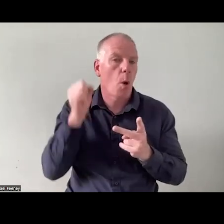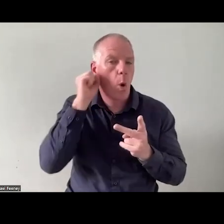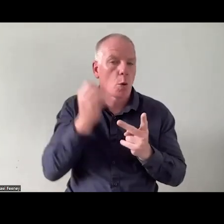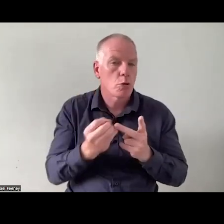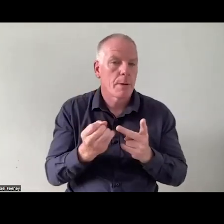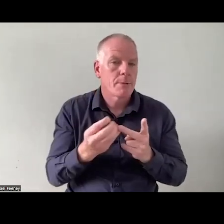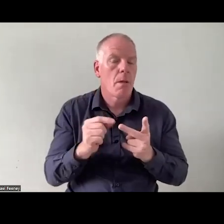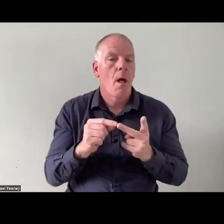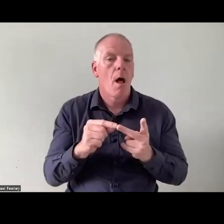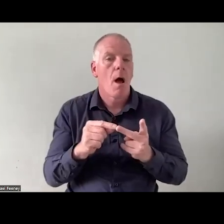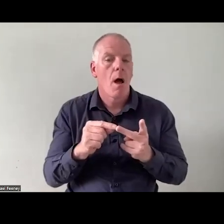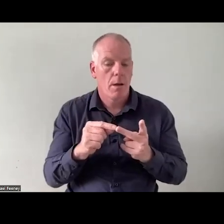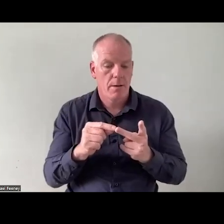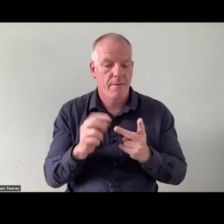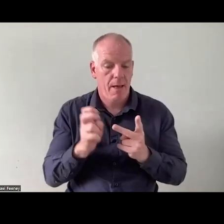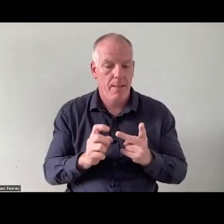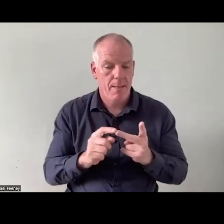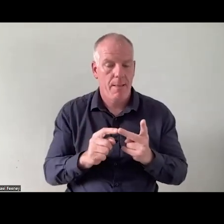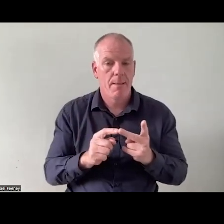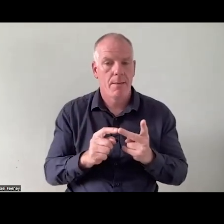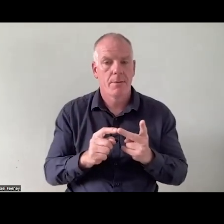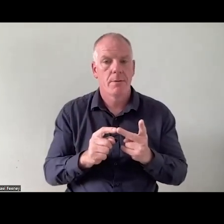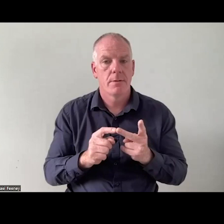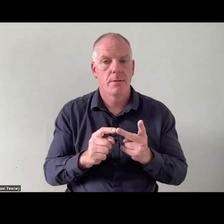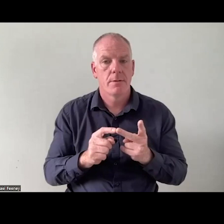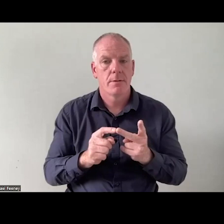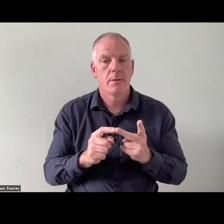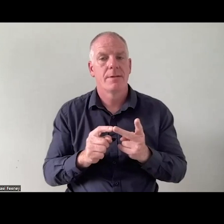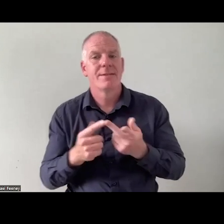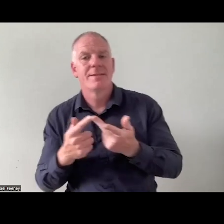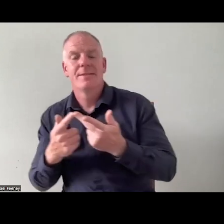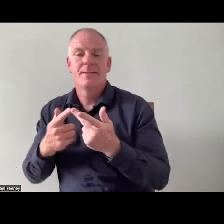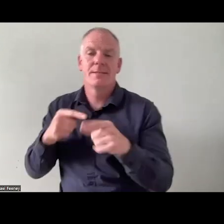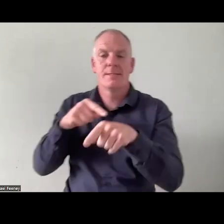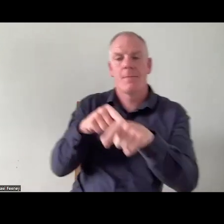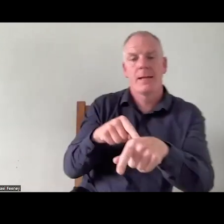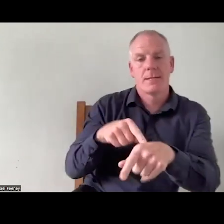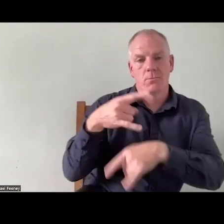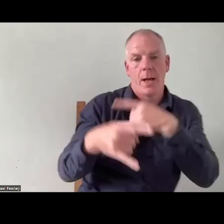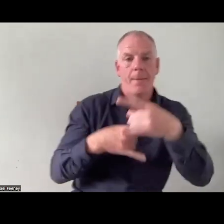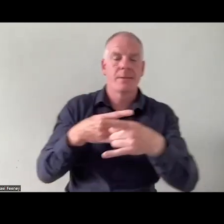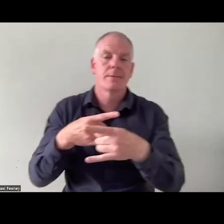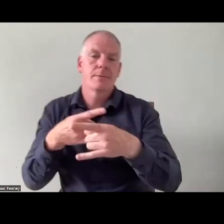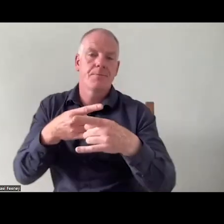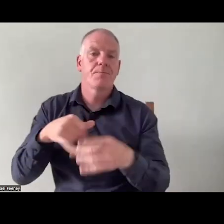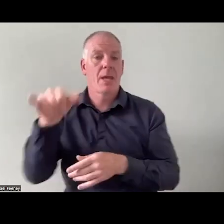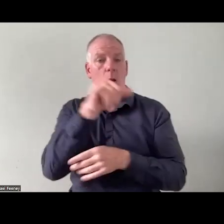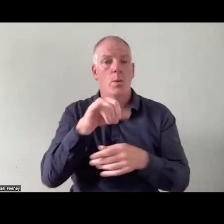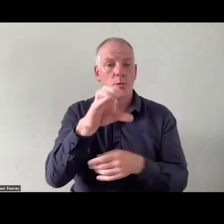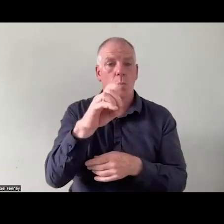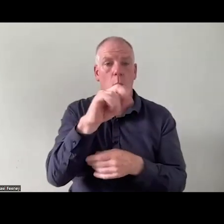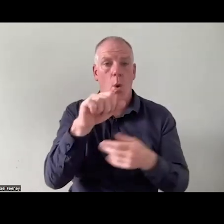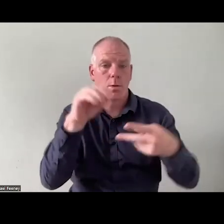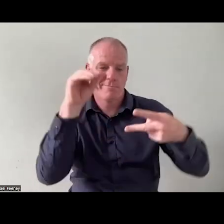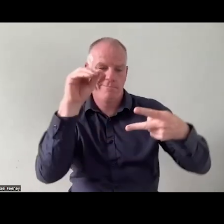which were audio files and depending on where and which codes were positioned